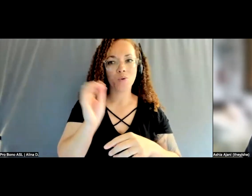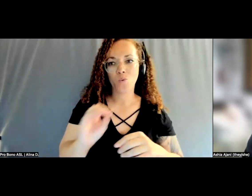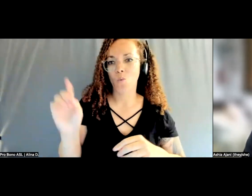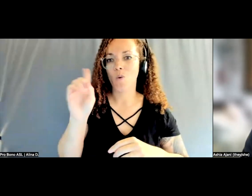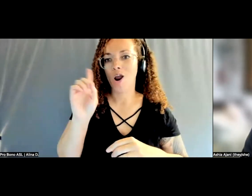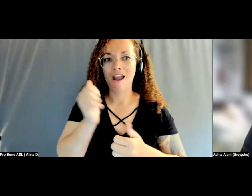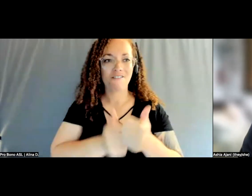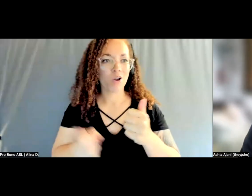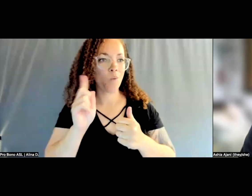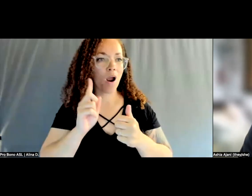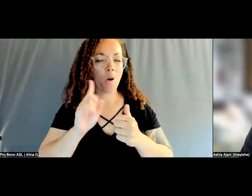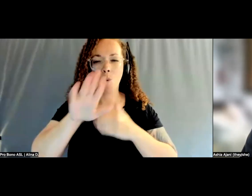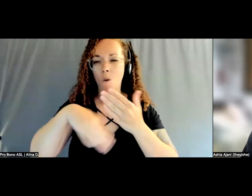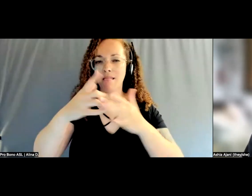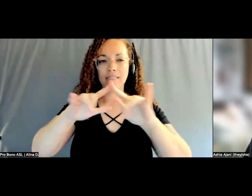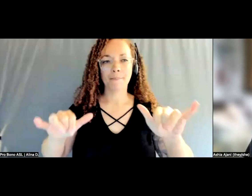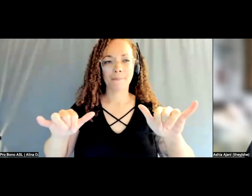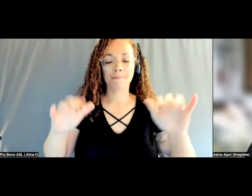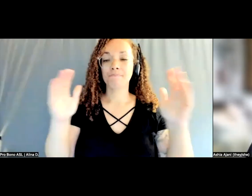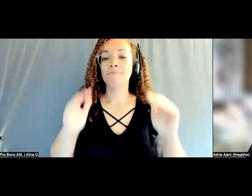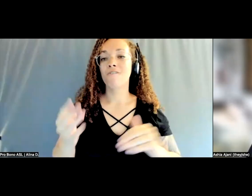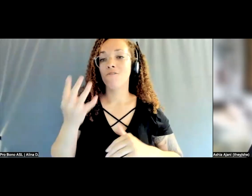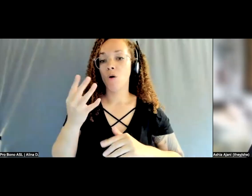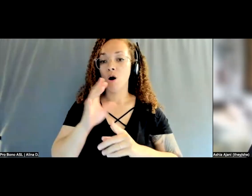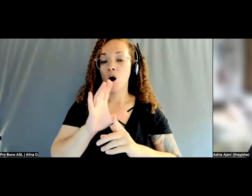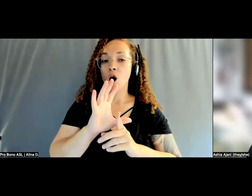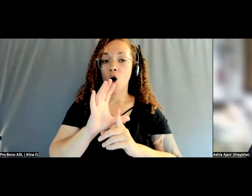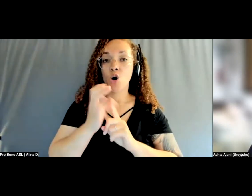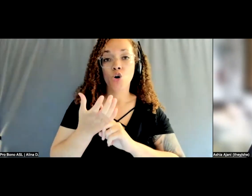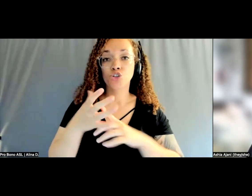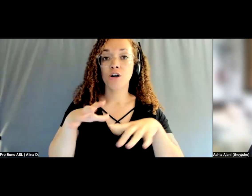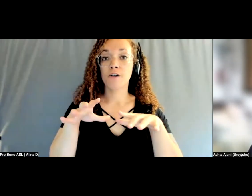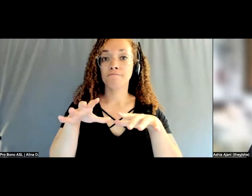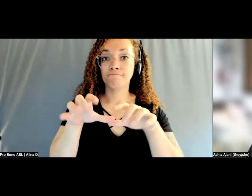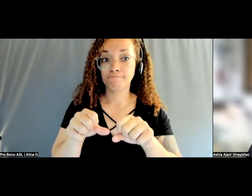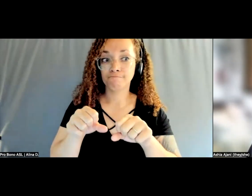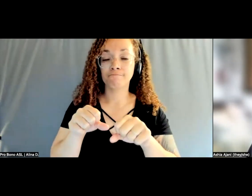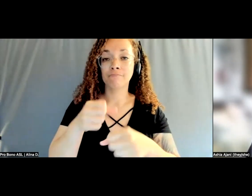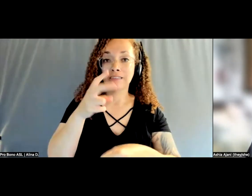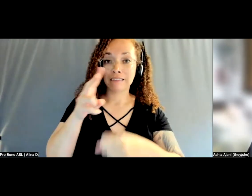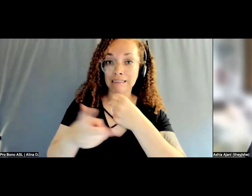4 when a culture is preserved, is it pickled? is it smoked//frozen//vacuum sealed;